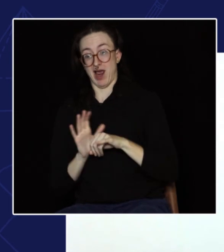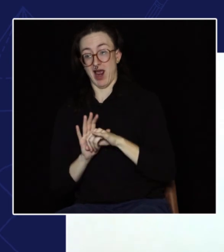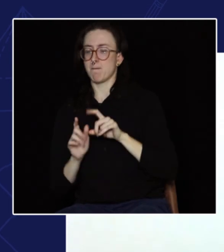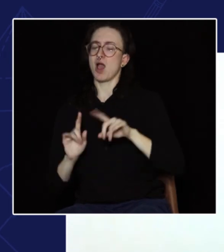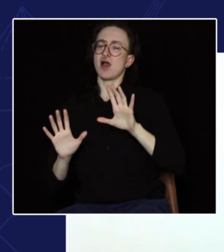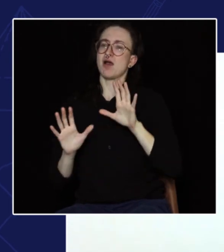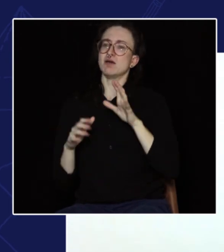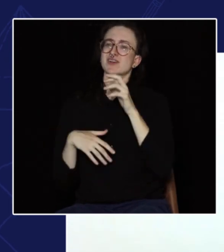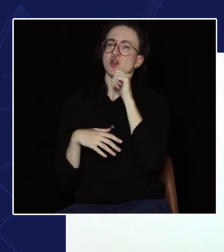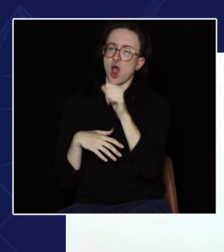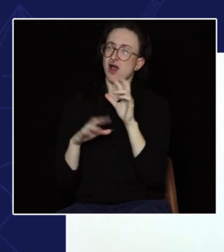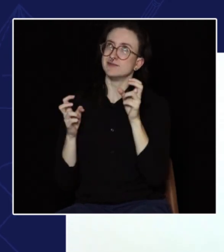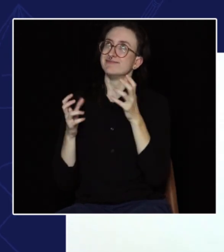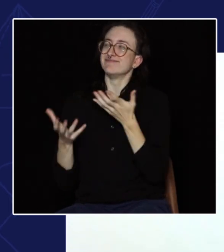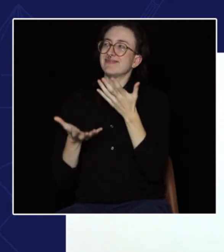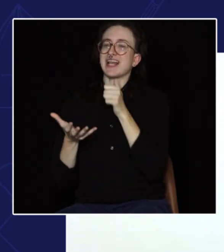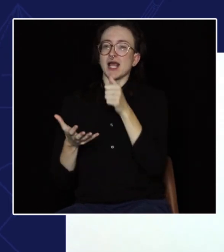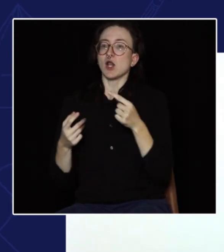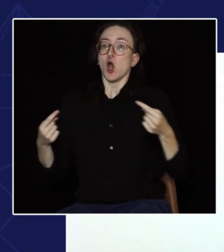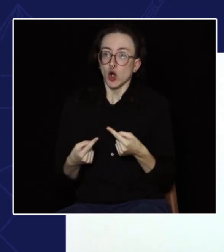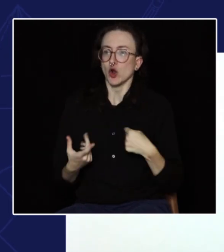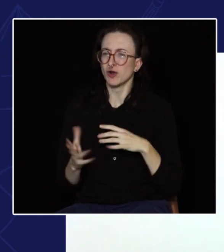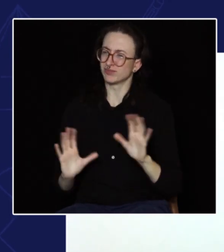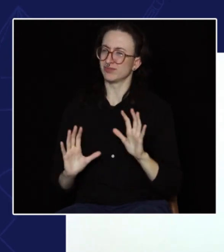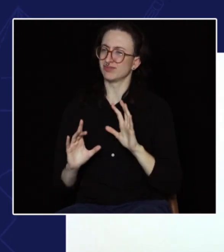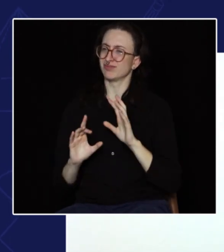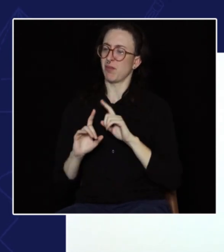Uh -- it does in some ways, but it doesn't, like, hurt me --